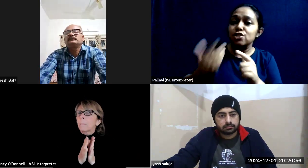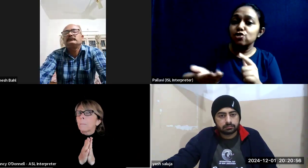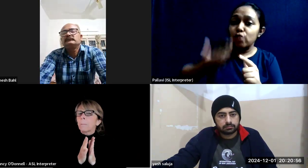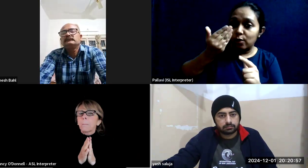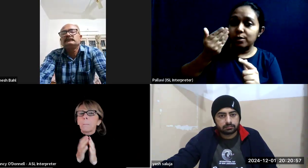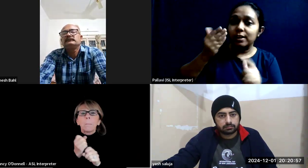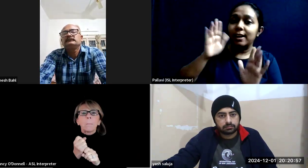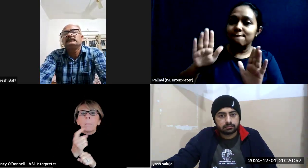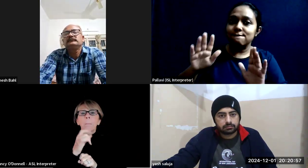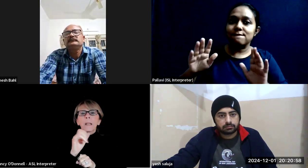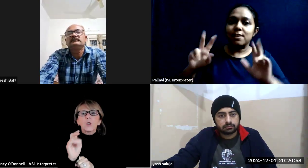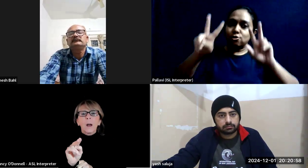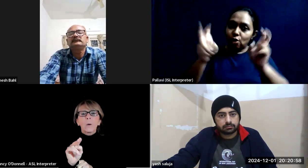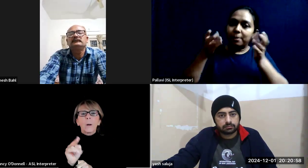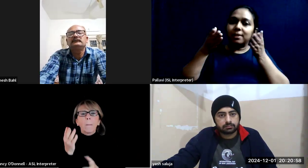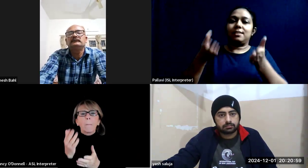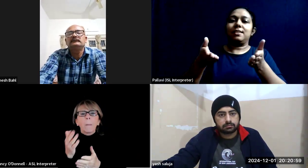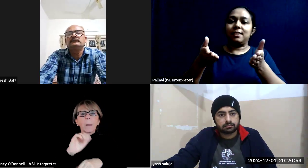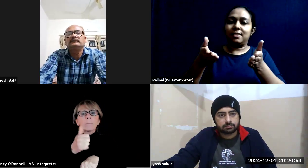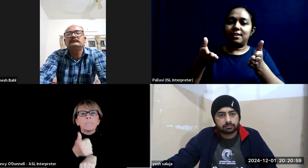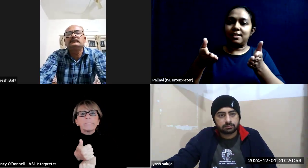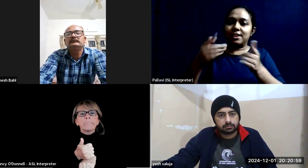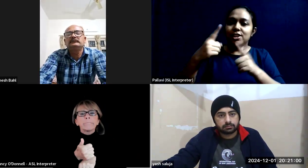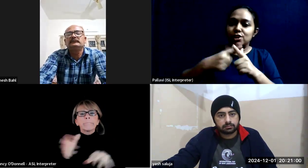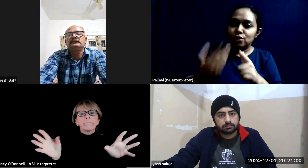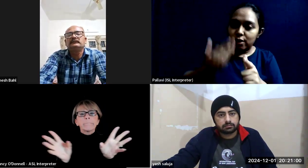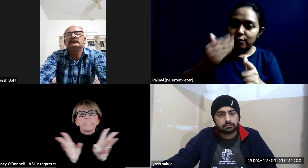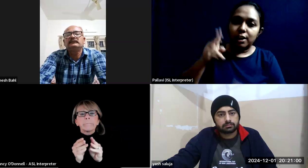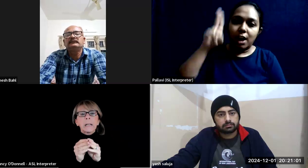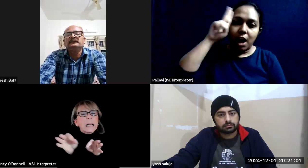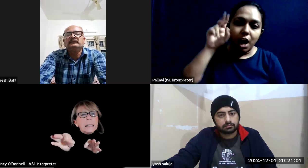to talk specifically about Usher syndrome,